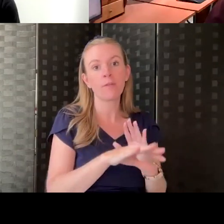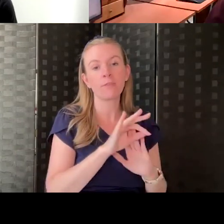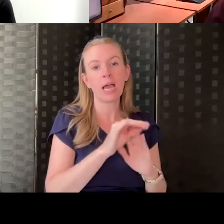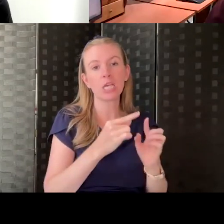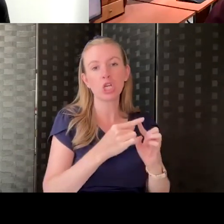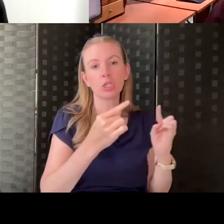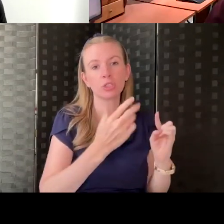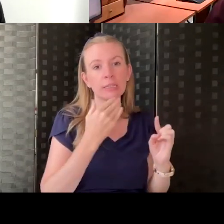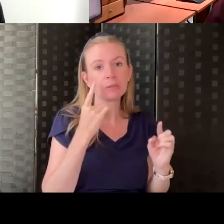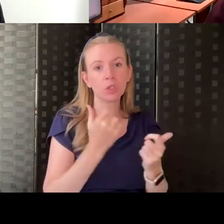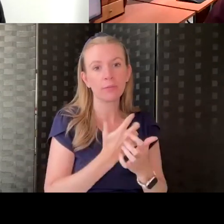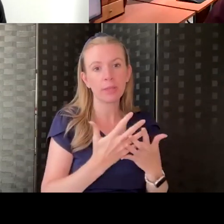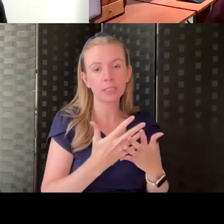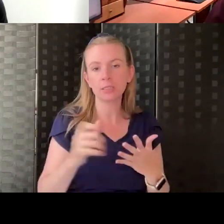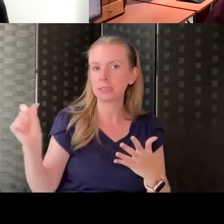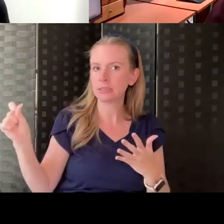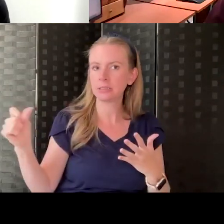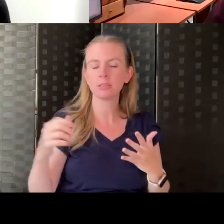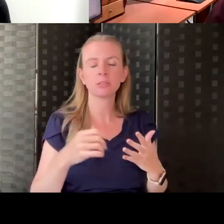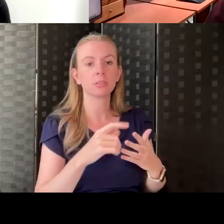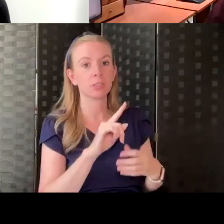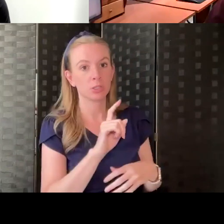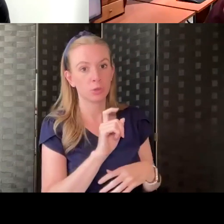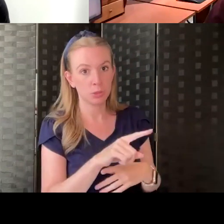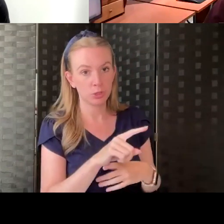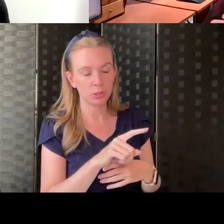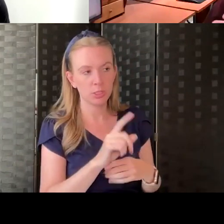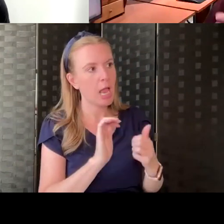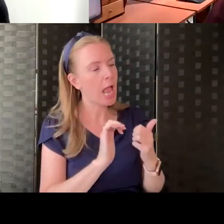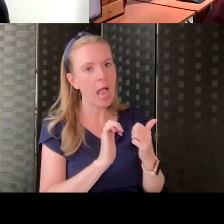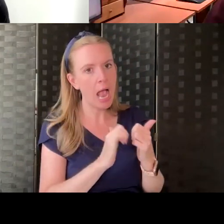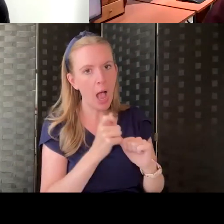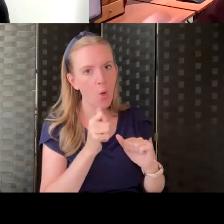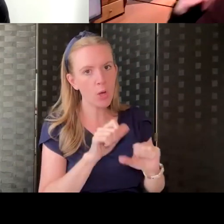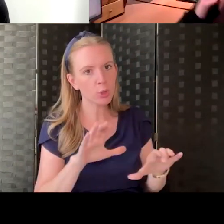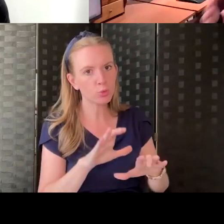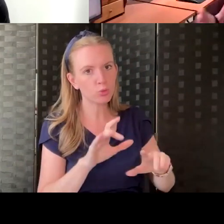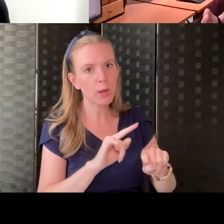for everything. The question how can you do such a thing? I'm wondering if there is a resource you